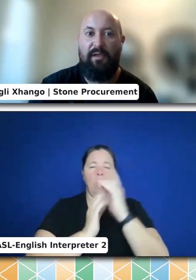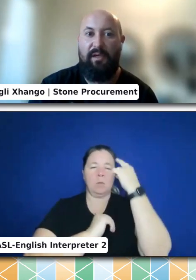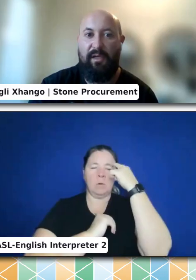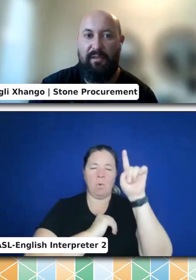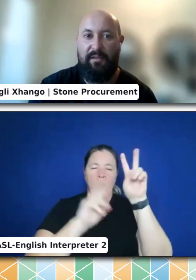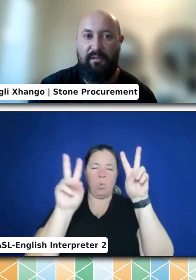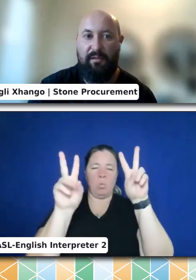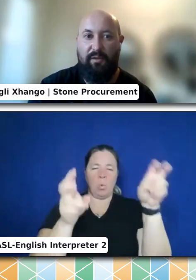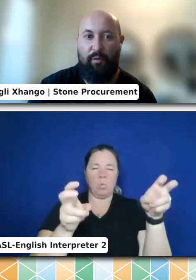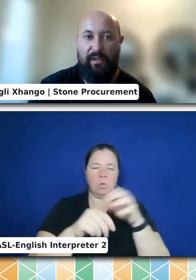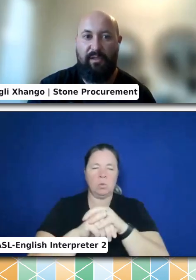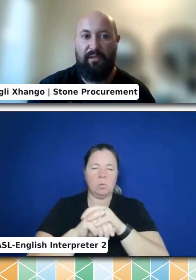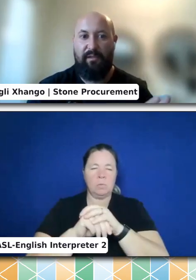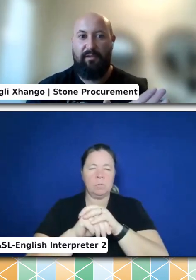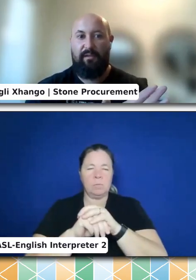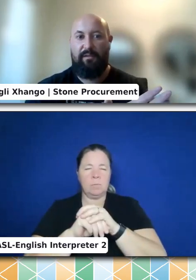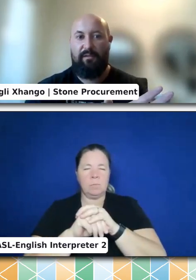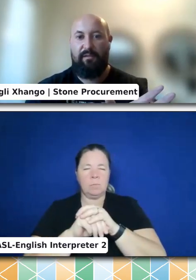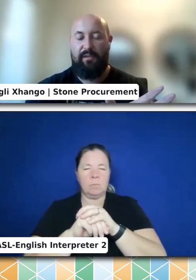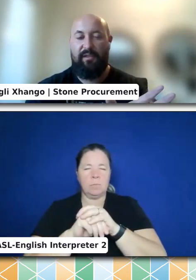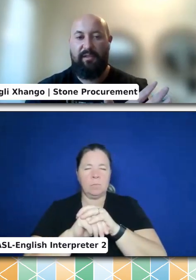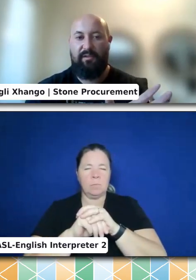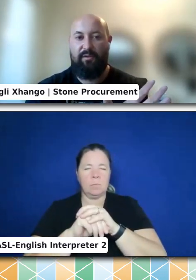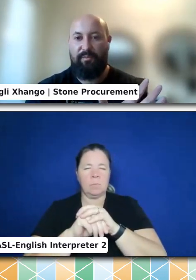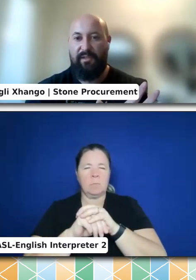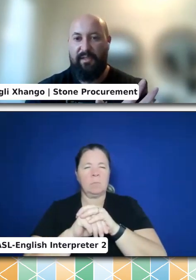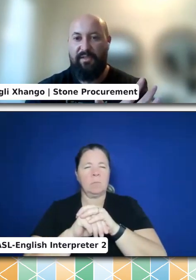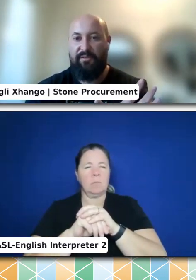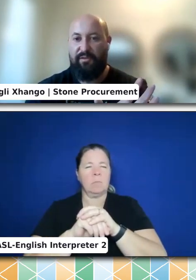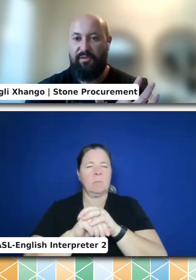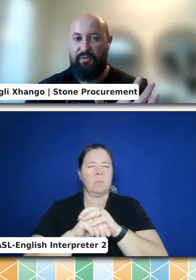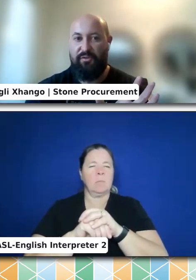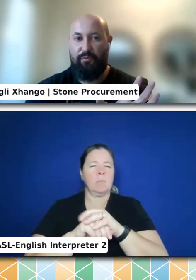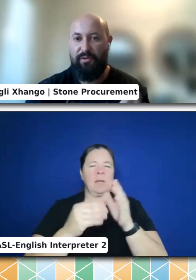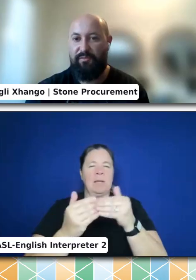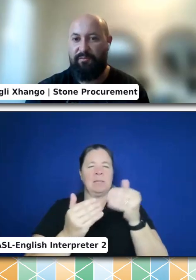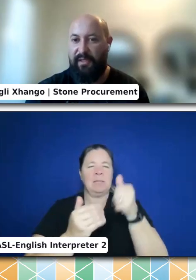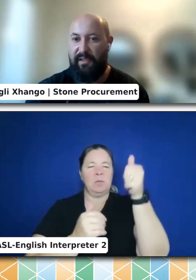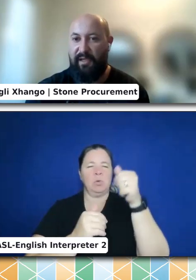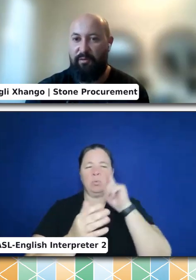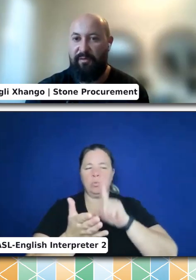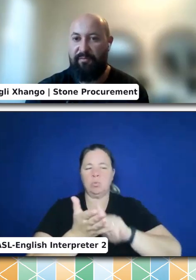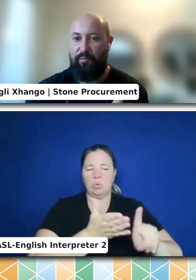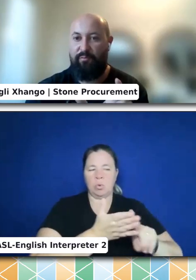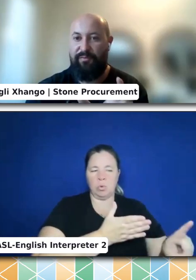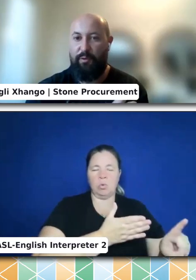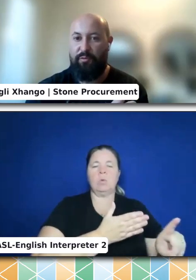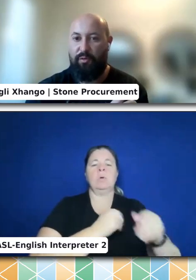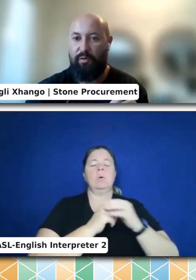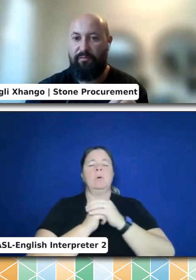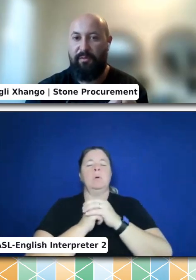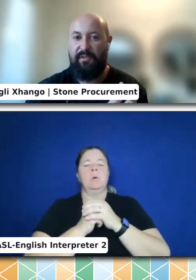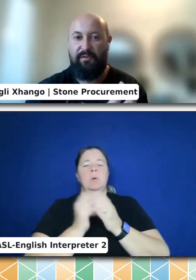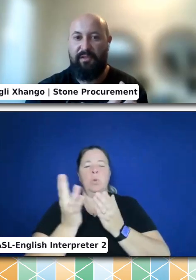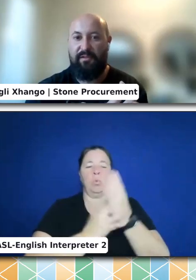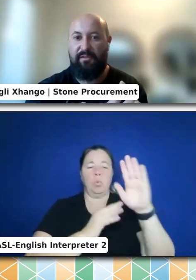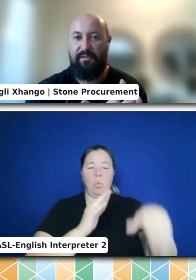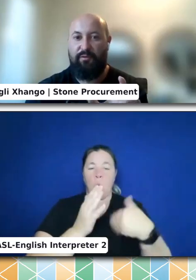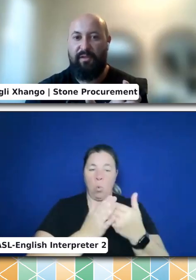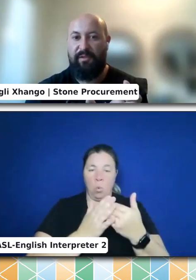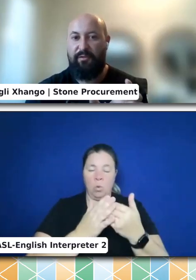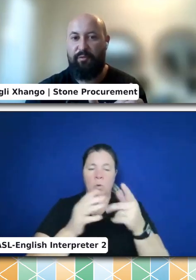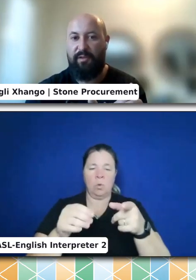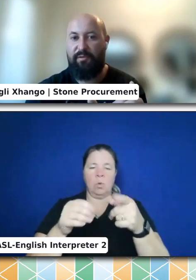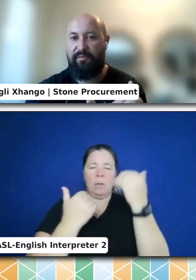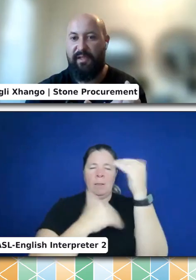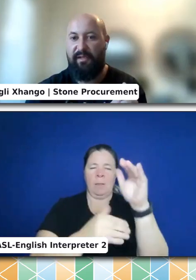And going… It's a little bit easier to search through, because right now, if you view through all of them, there is… you're limited to a number of 10.